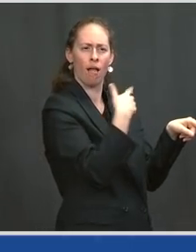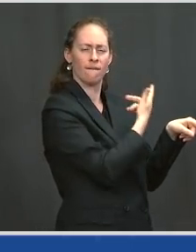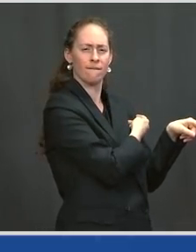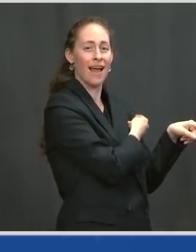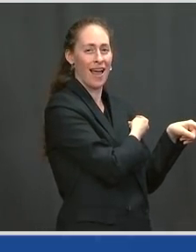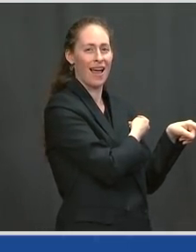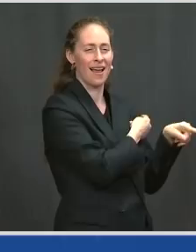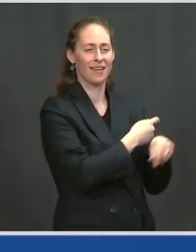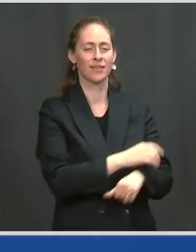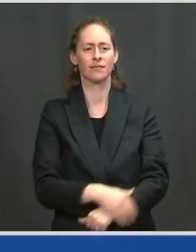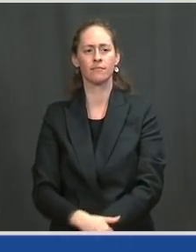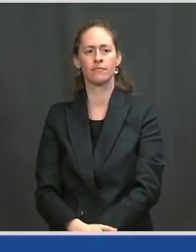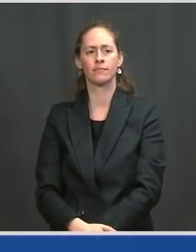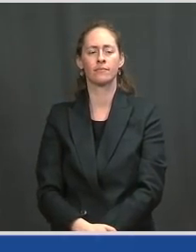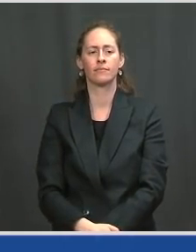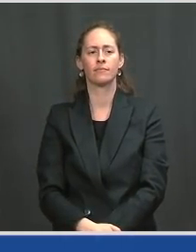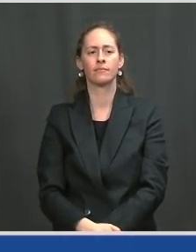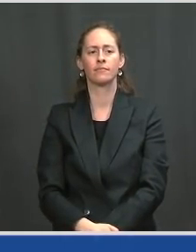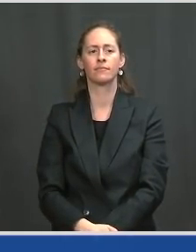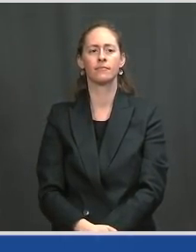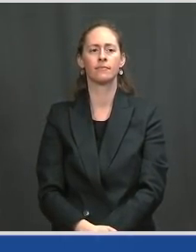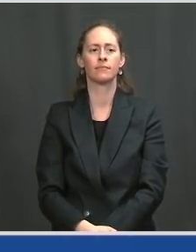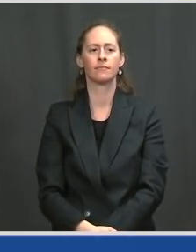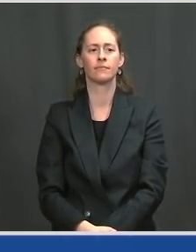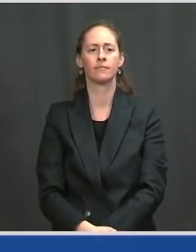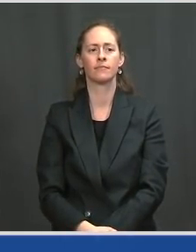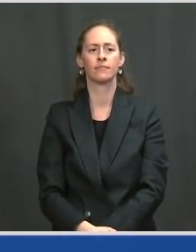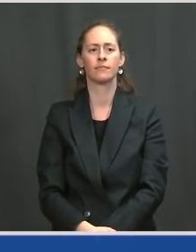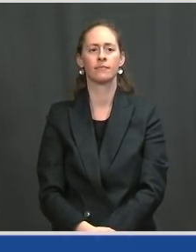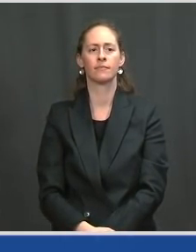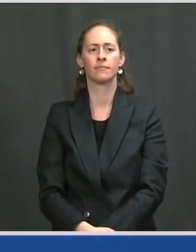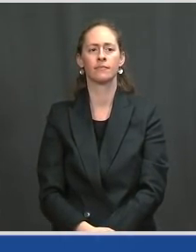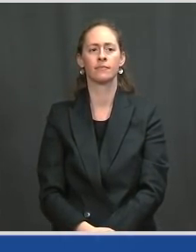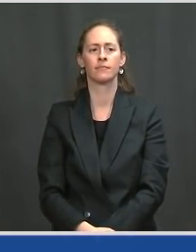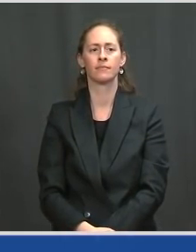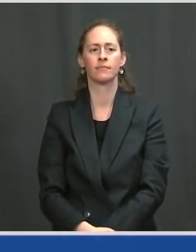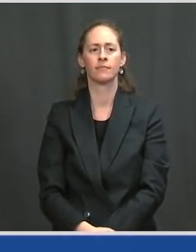Today, if it were taken, 34 percent are fully vaccinated.